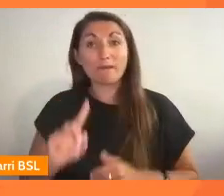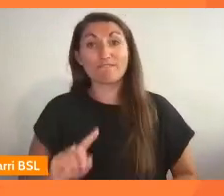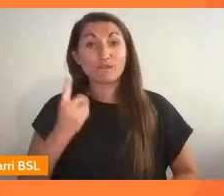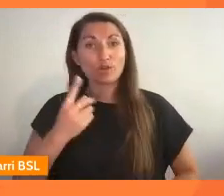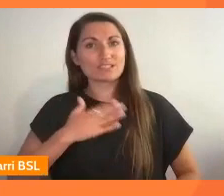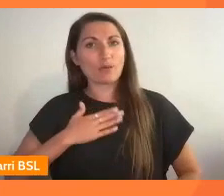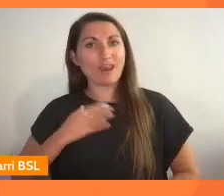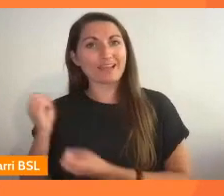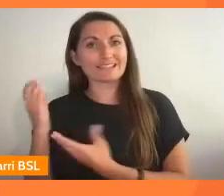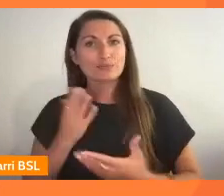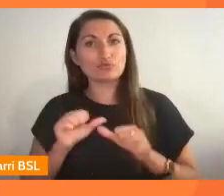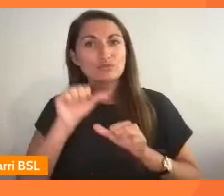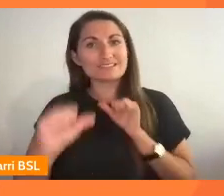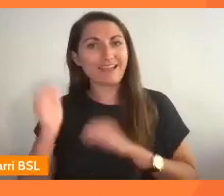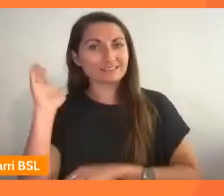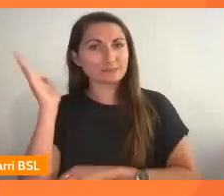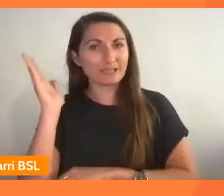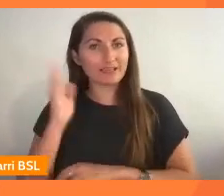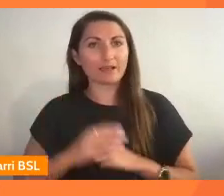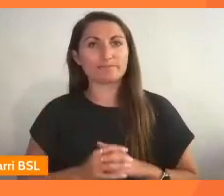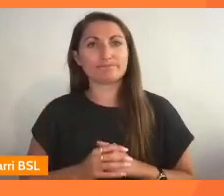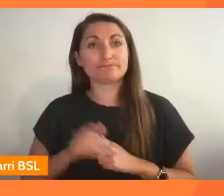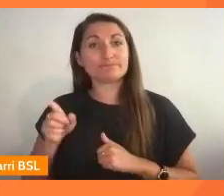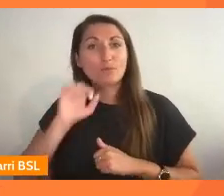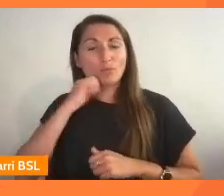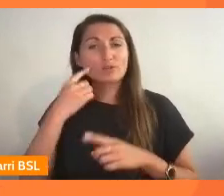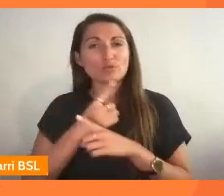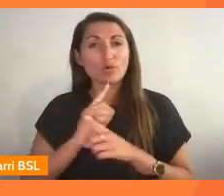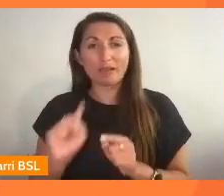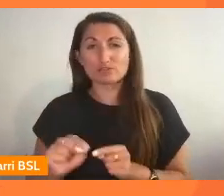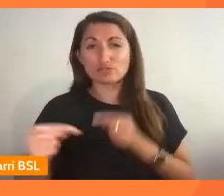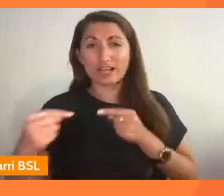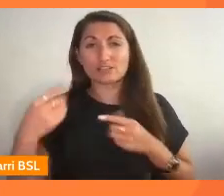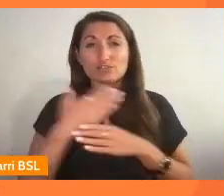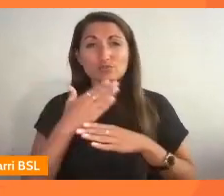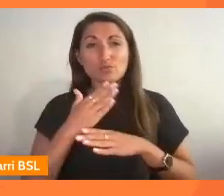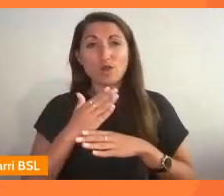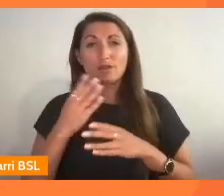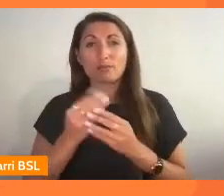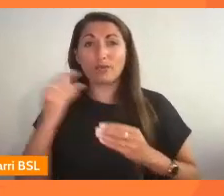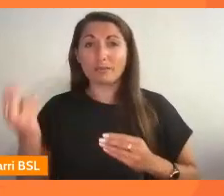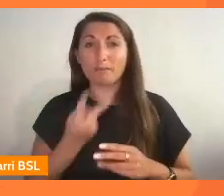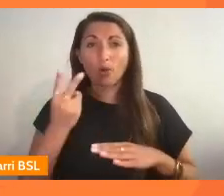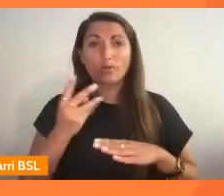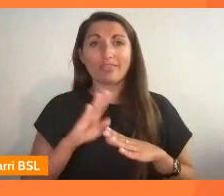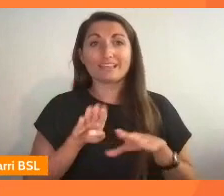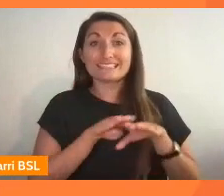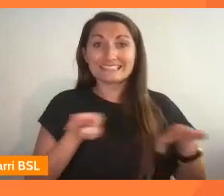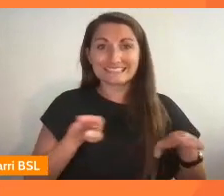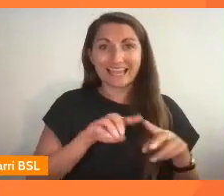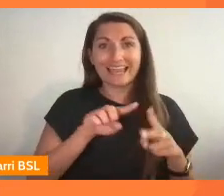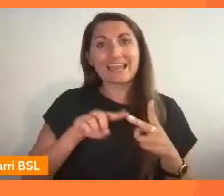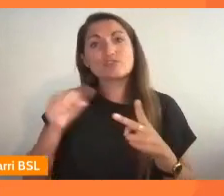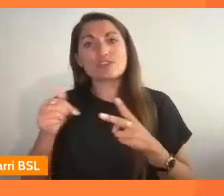but first I would like to introduce our next speaker who is here to talk about the challenges of working across the stage and screen, the Creative Director of the